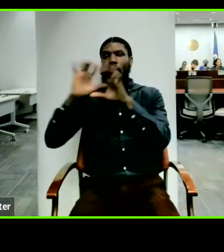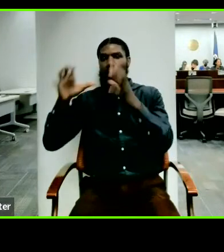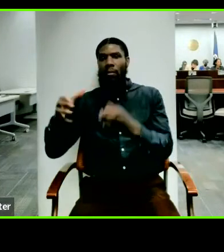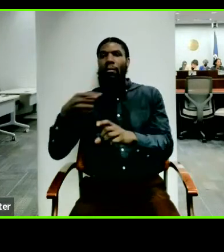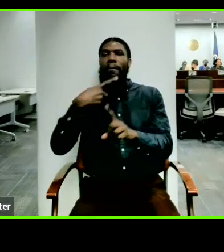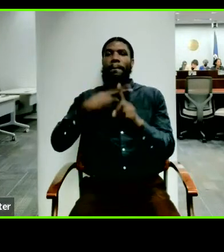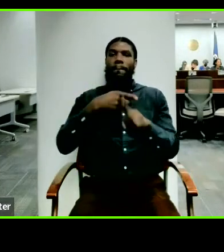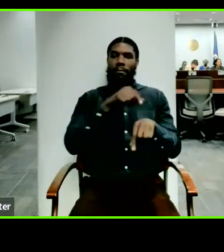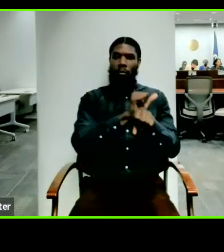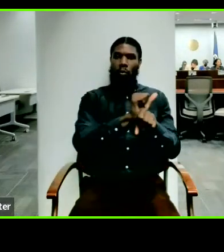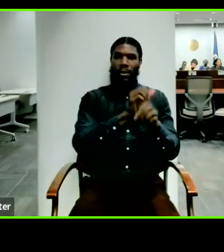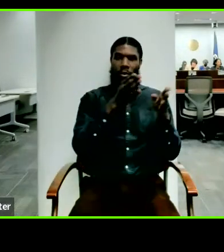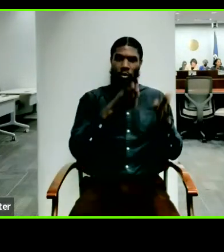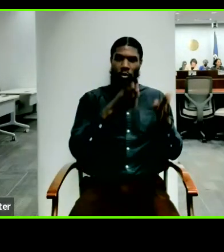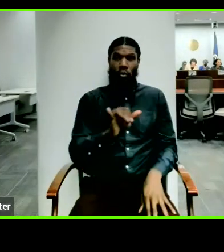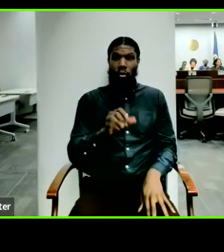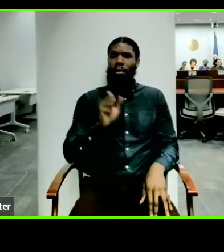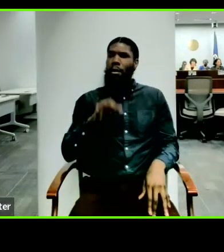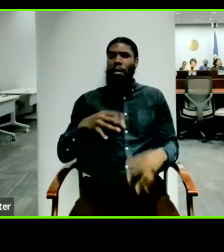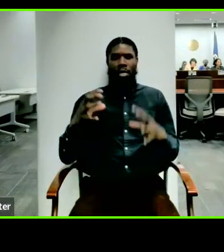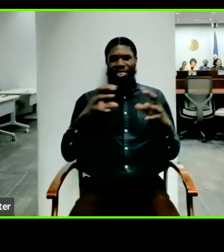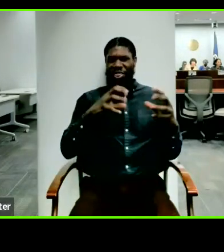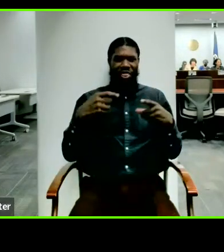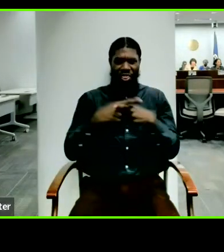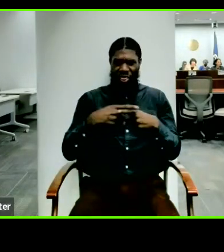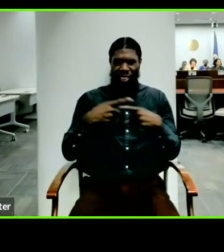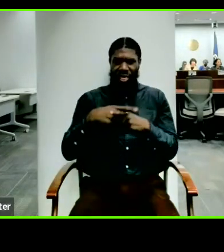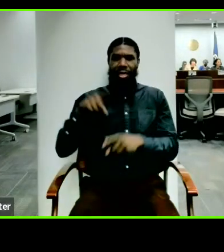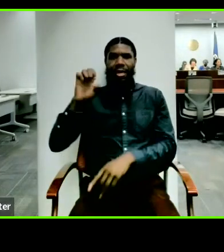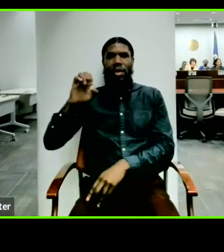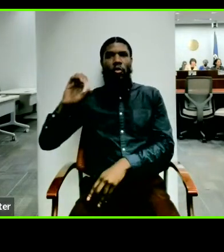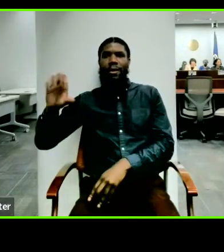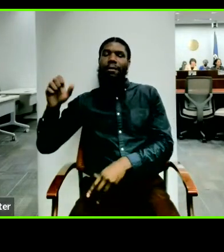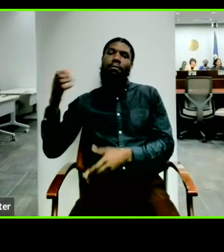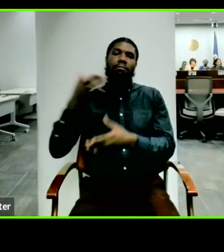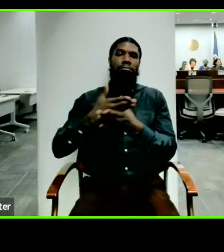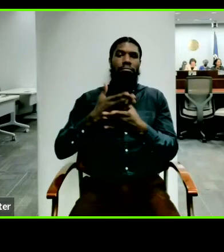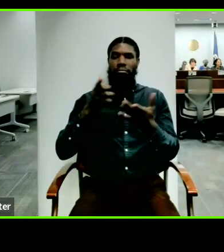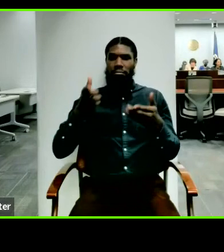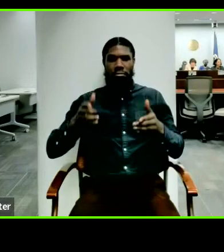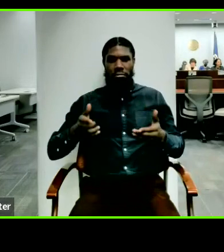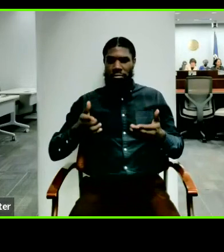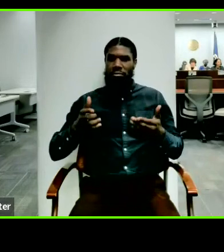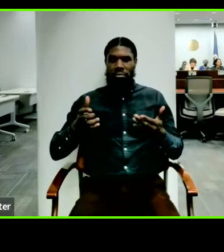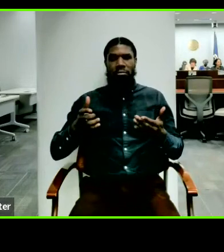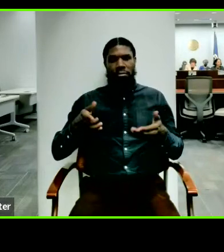the EEOC can help to encourage practical solutions that allow religious employees